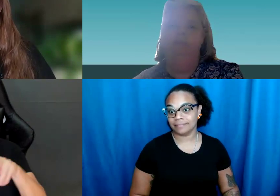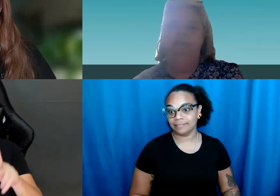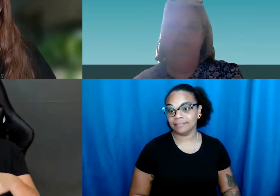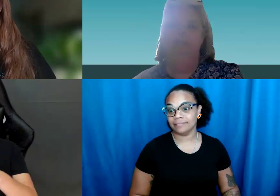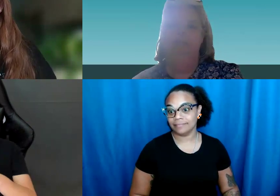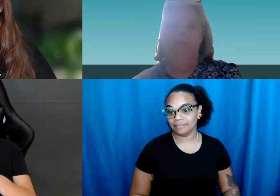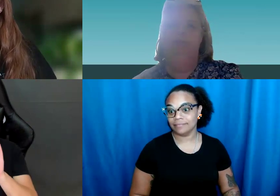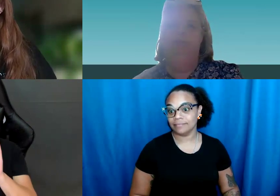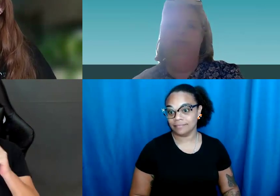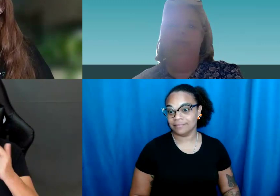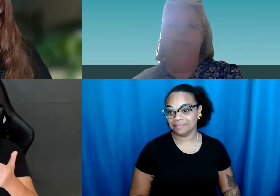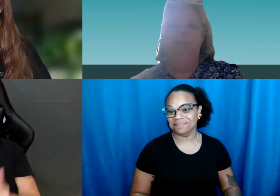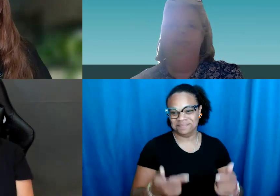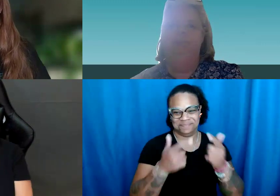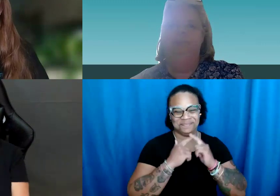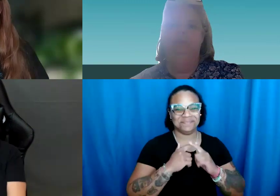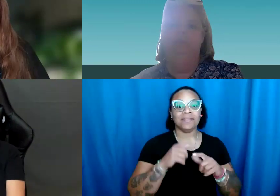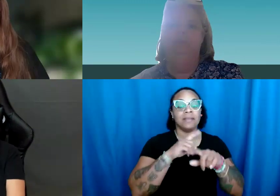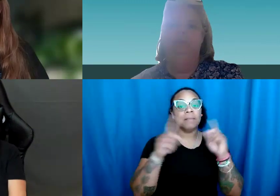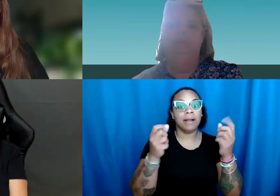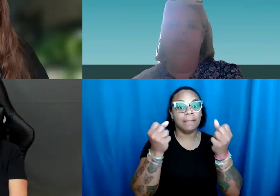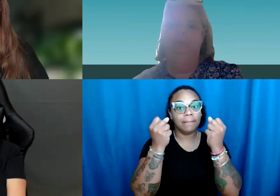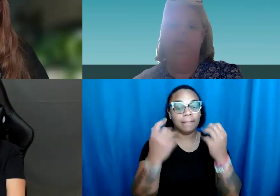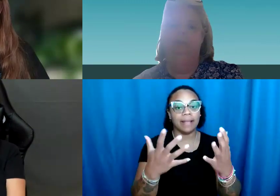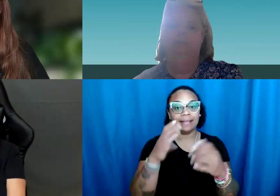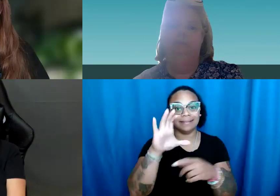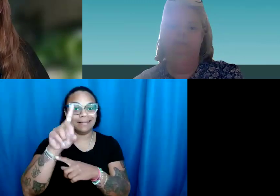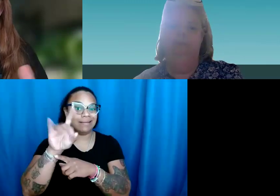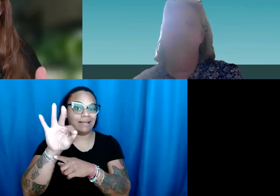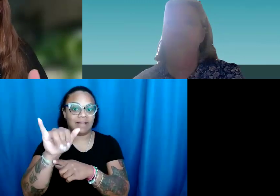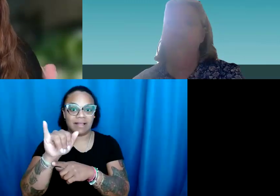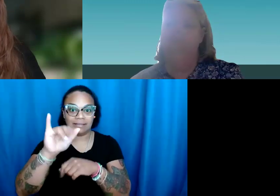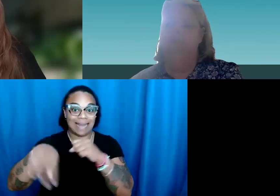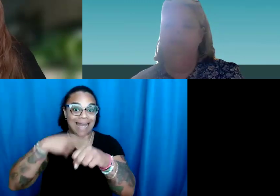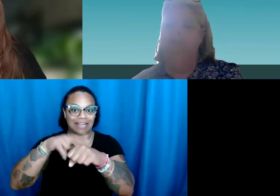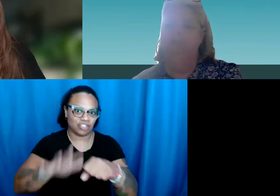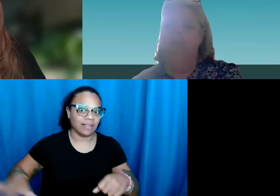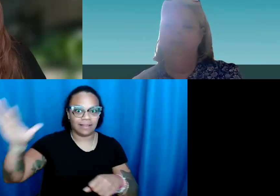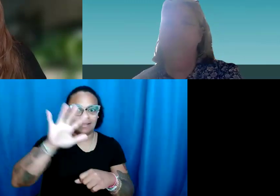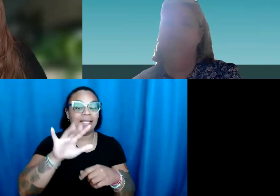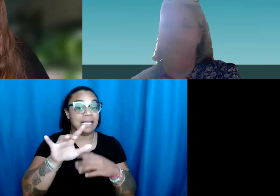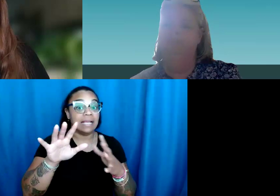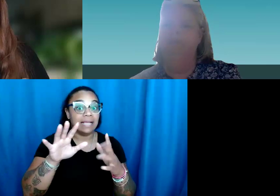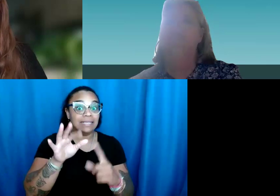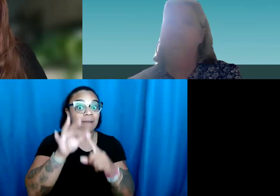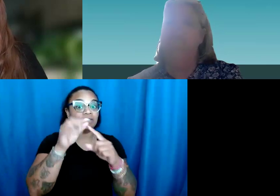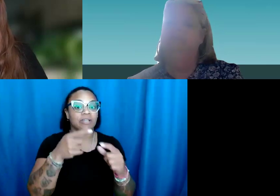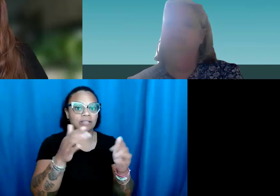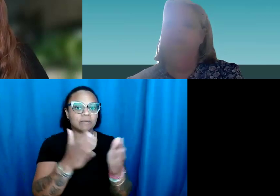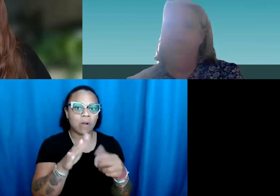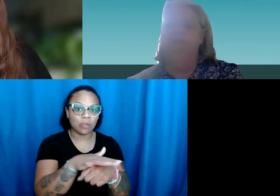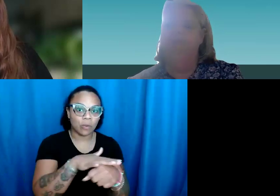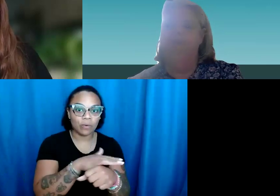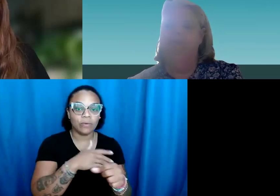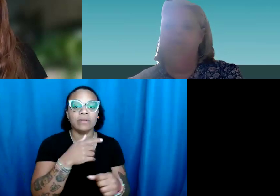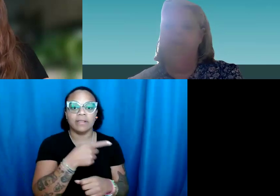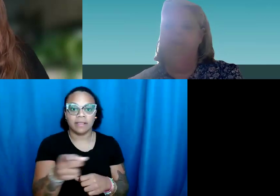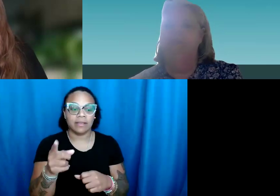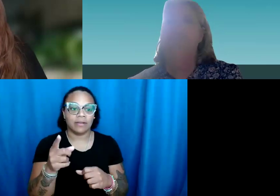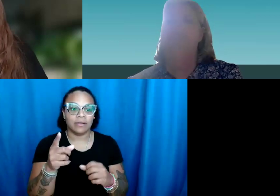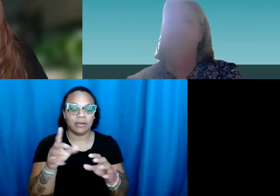But there are many CDFIs nationally and especially the smaller local ones who are providing grants